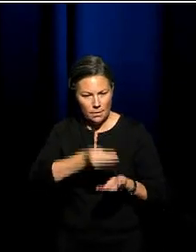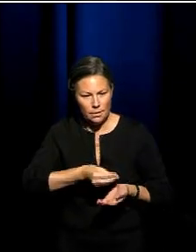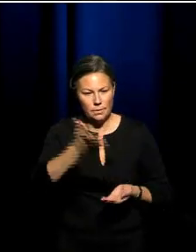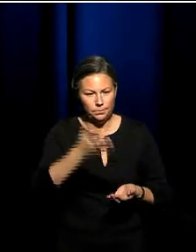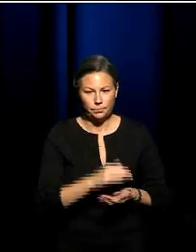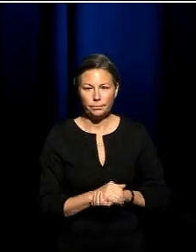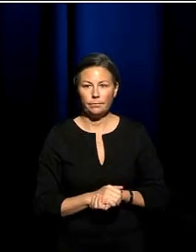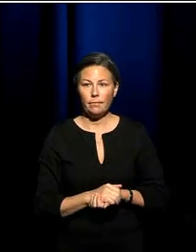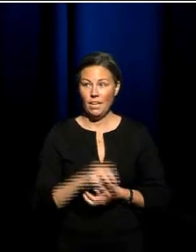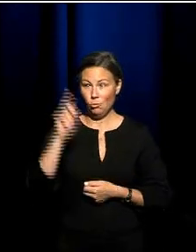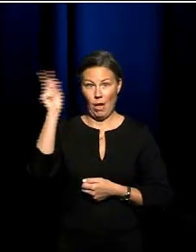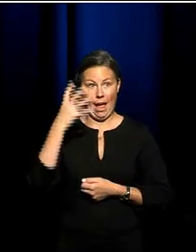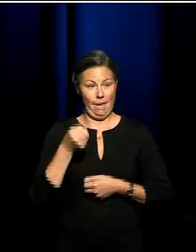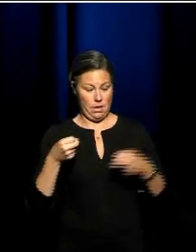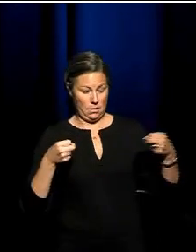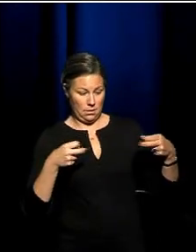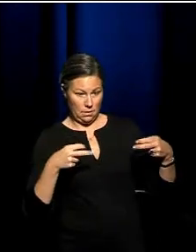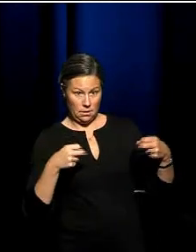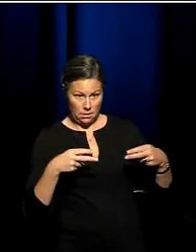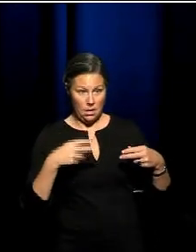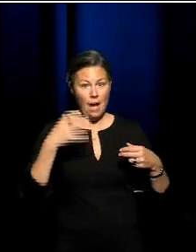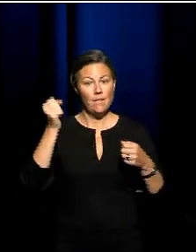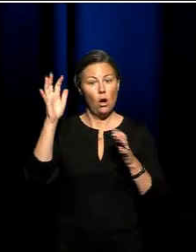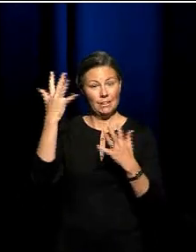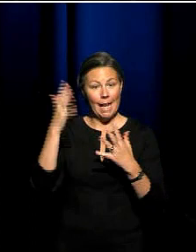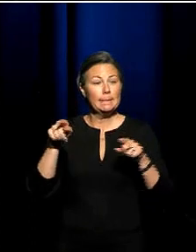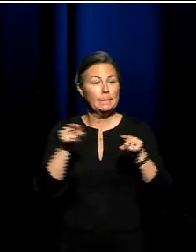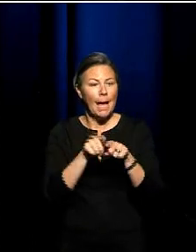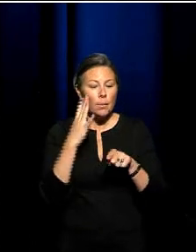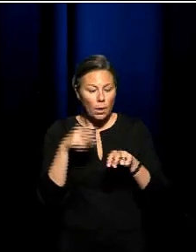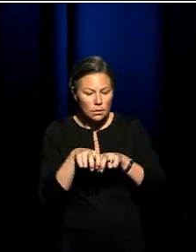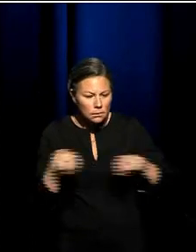will include Auslan interpretations. We will make other arrangements to cater